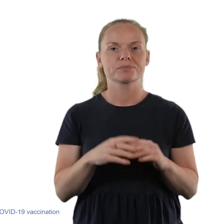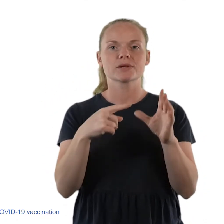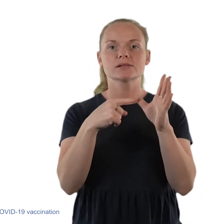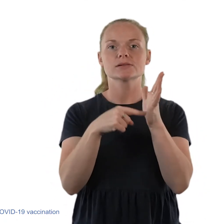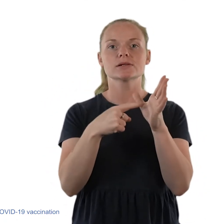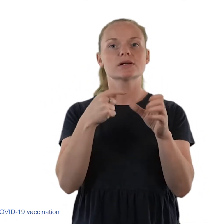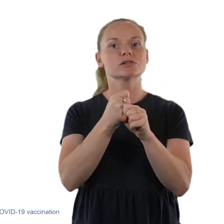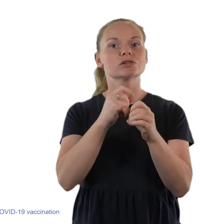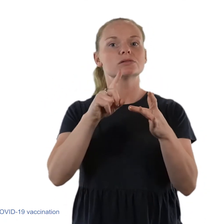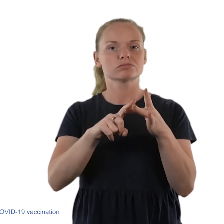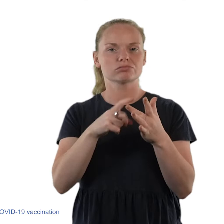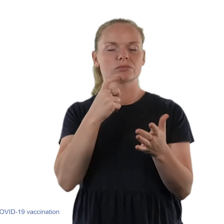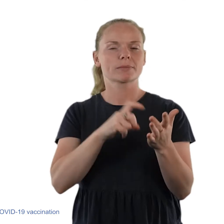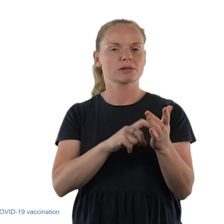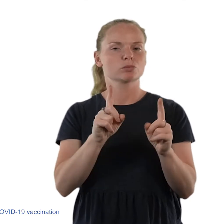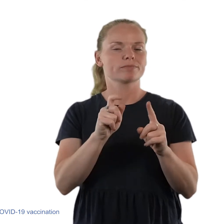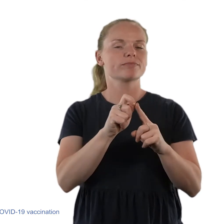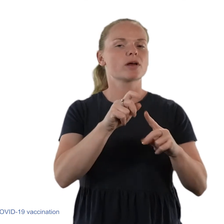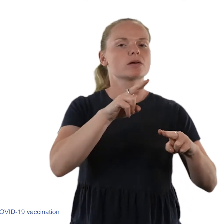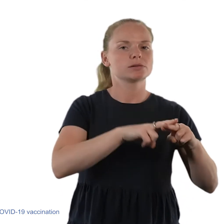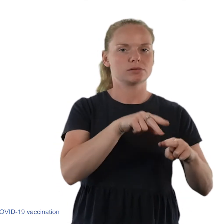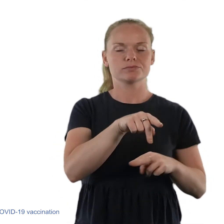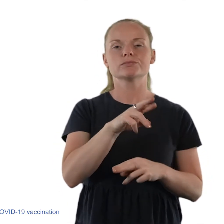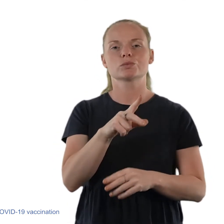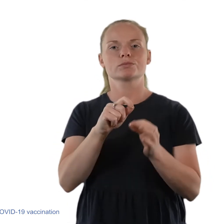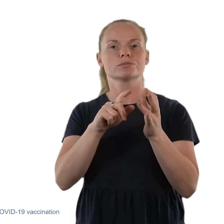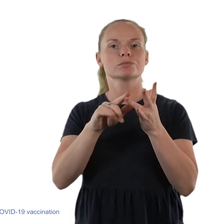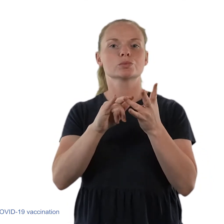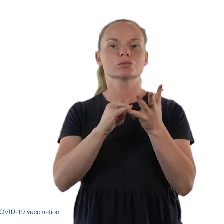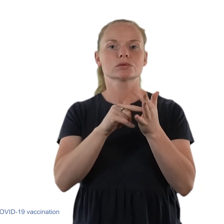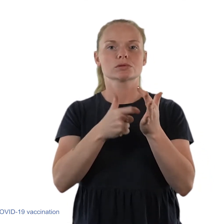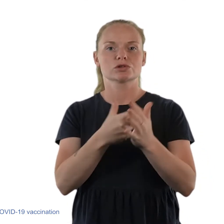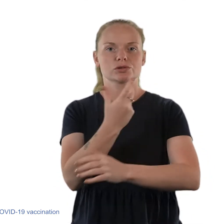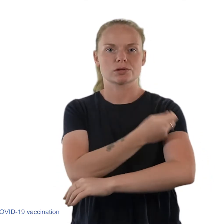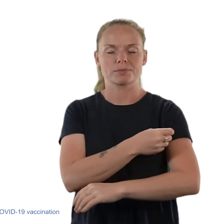ATAGI recommends the Pfizer vaccine for booster doses.